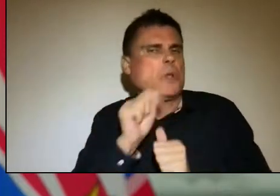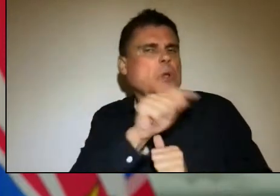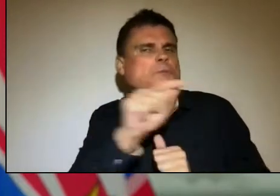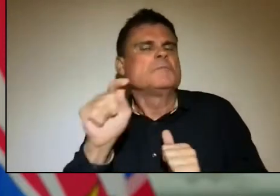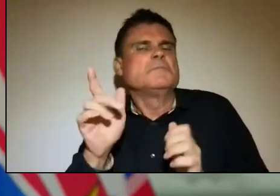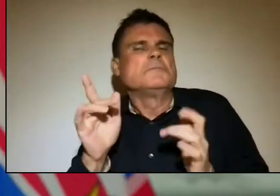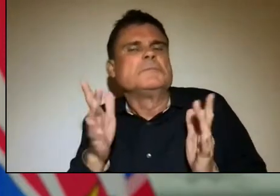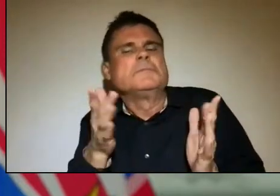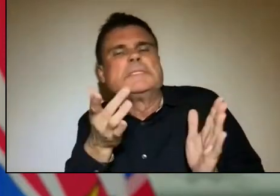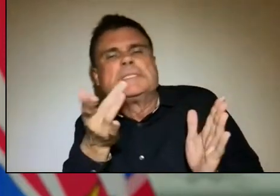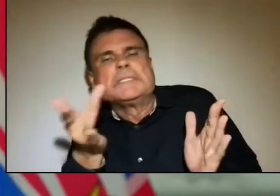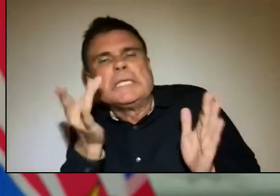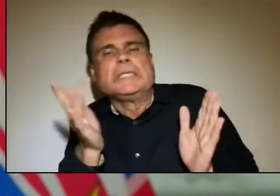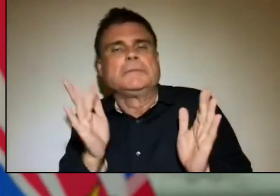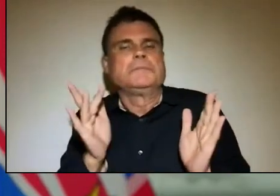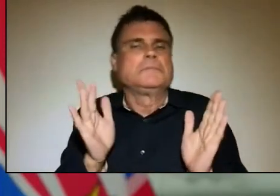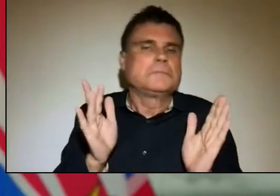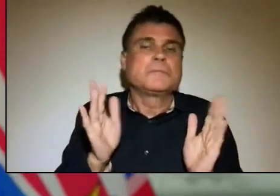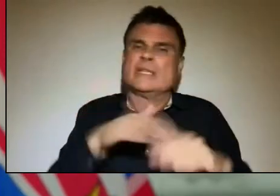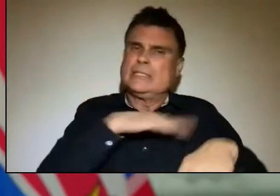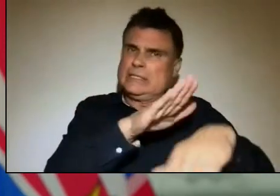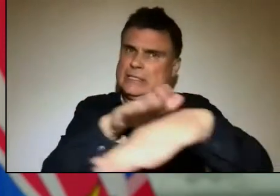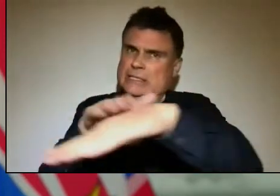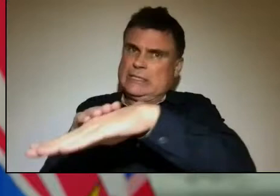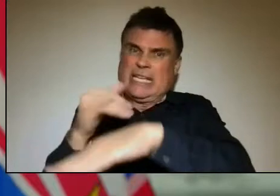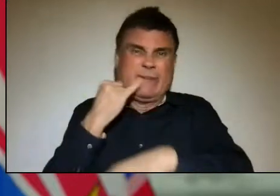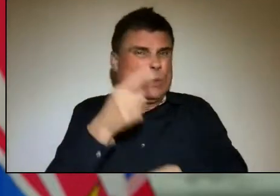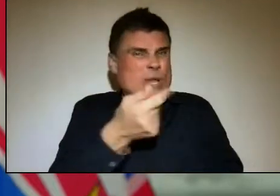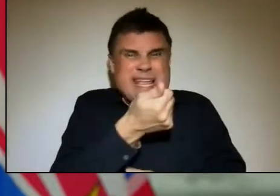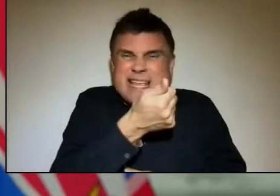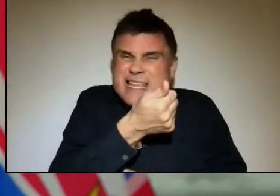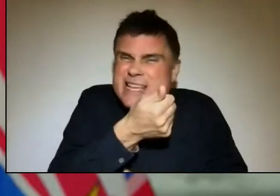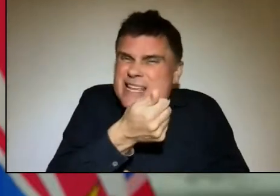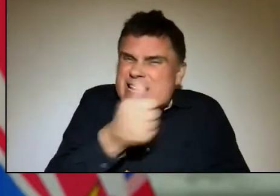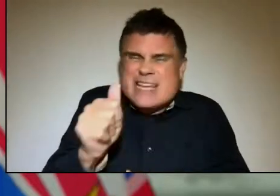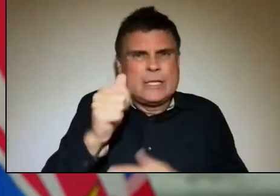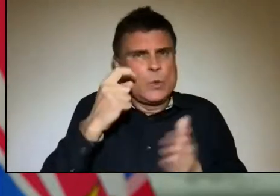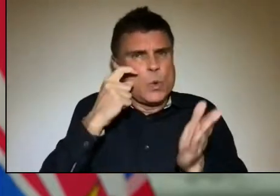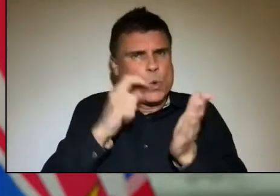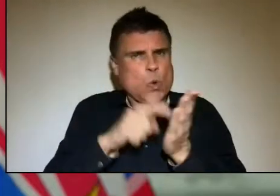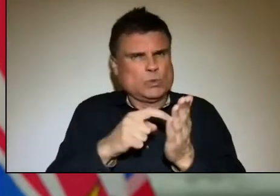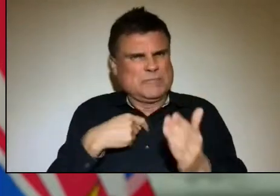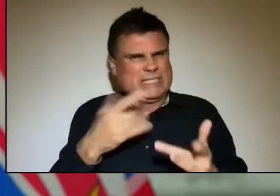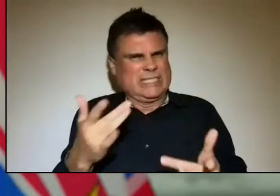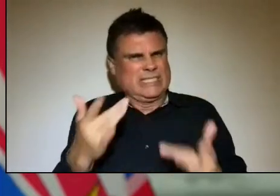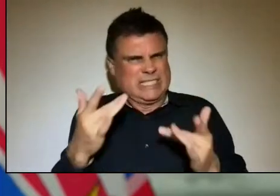transmission, if you have any symptoms of COVID-19, you really must assume that you have the